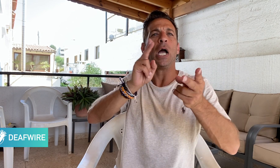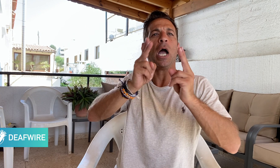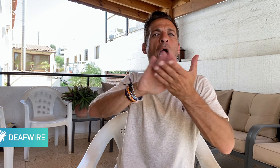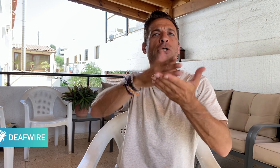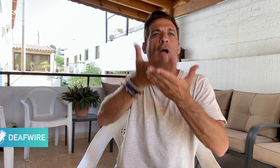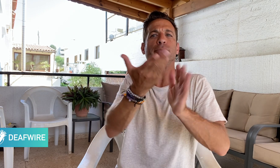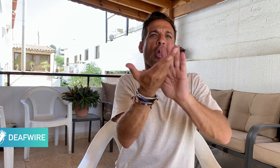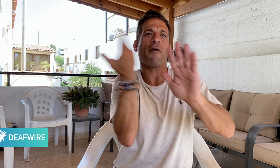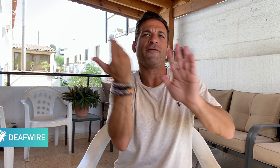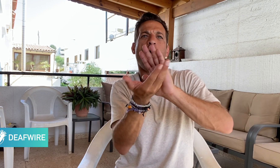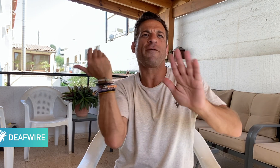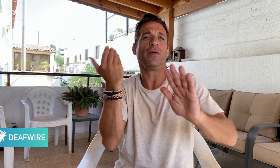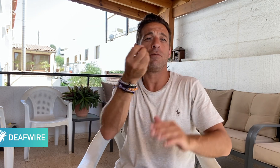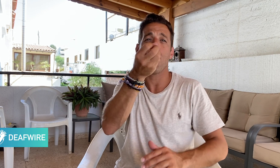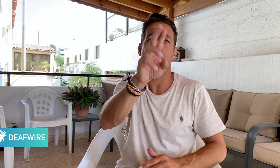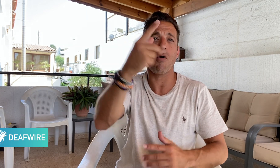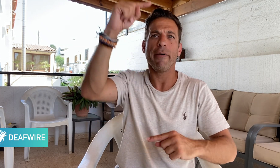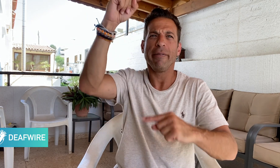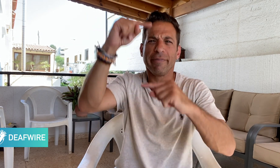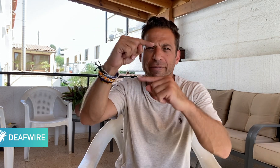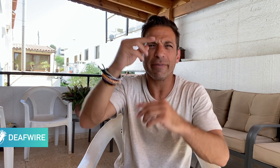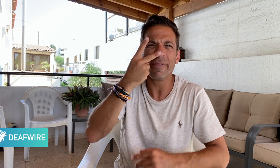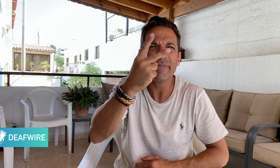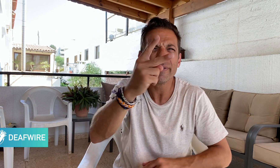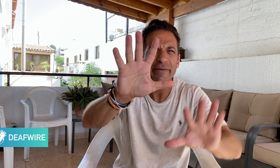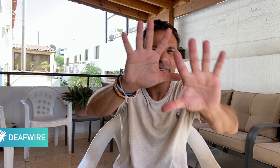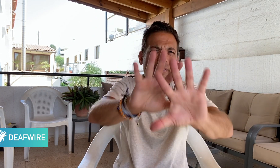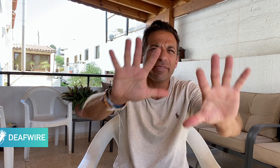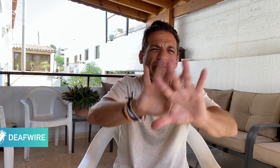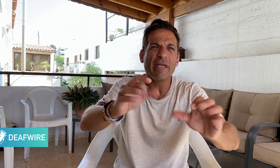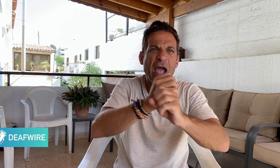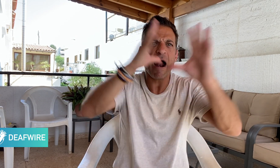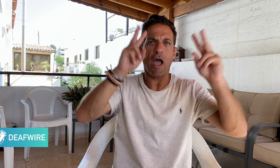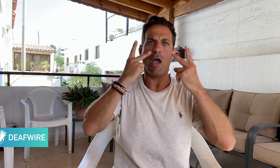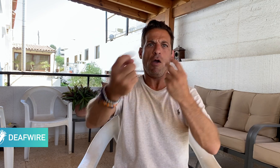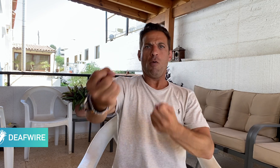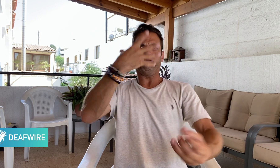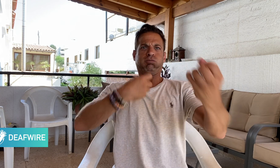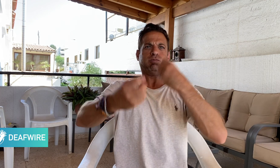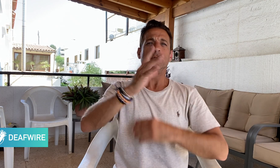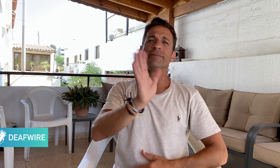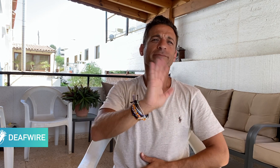the WFD released guidelines outlining expectations